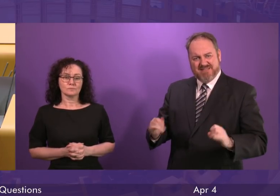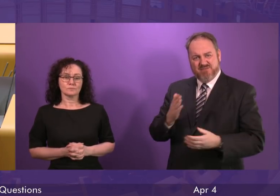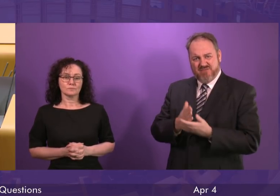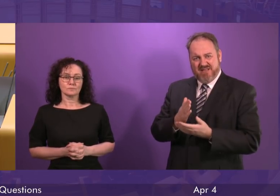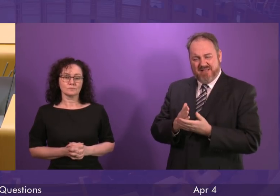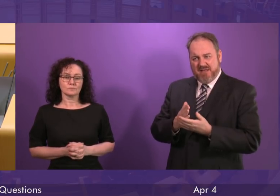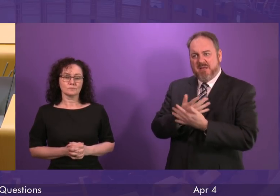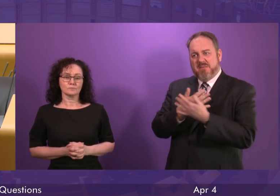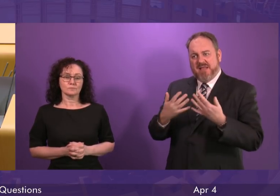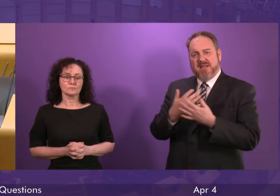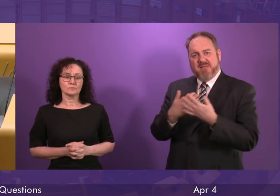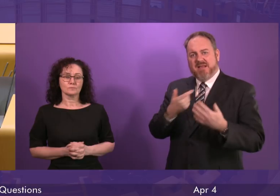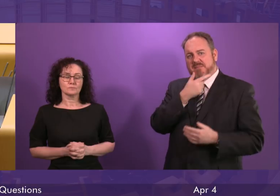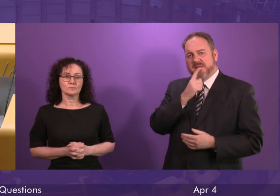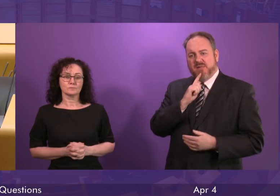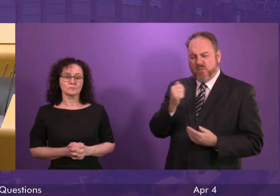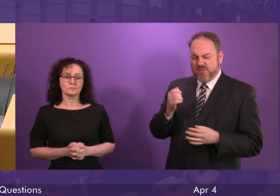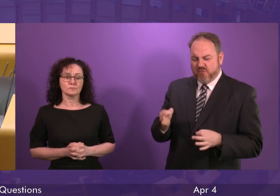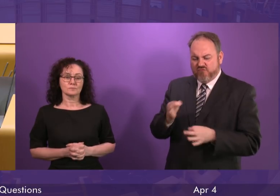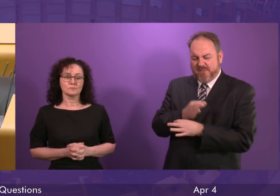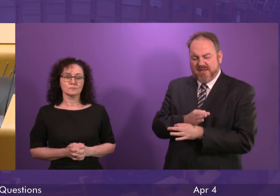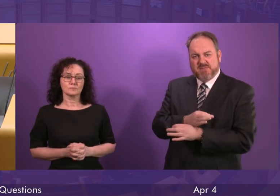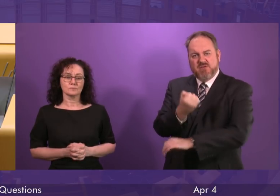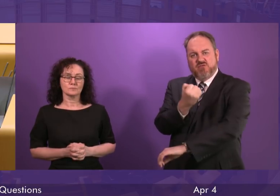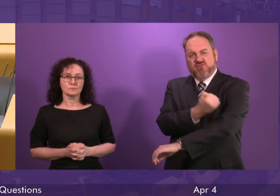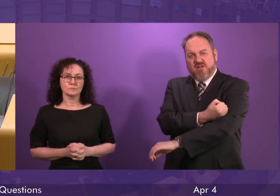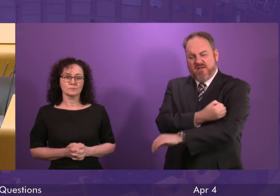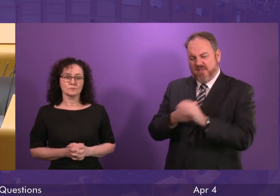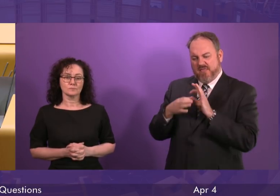drug problems for opiate replacement therapy. At the moment, the figure for those in treatment